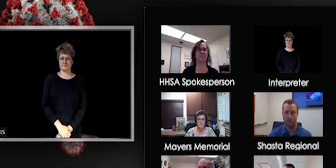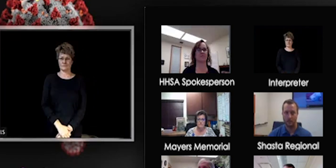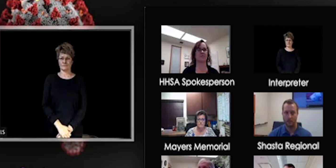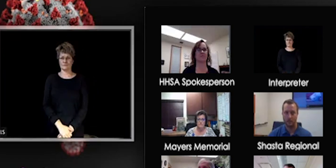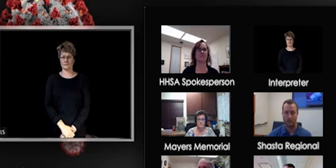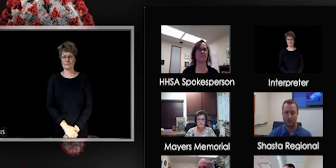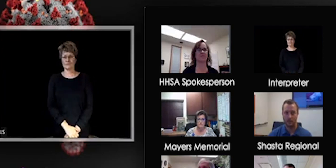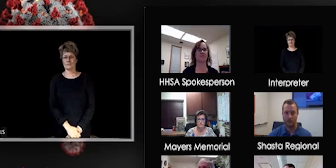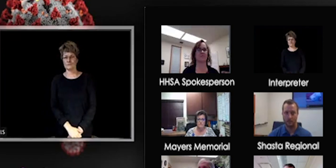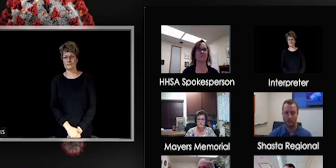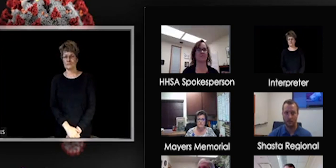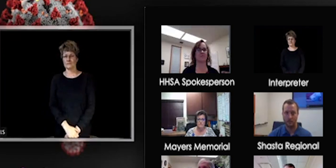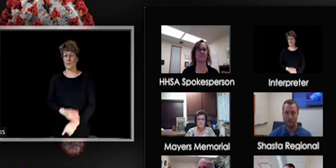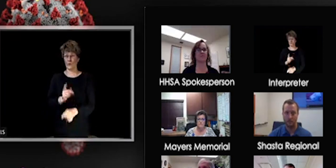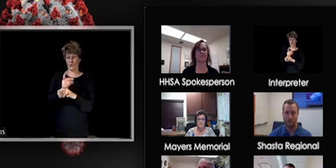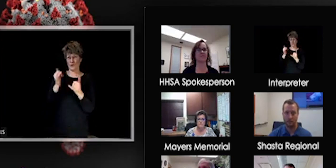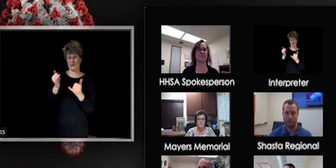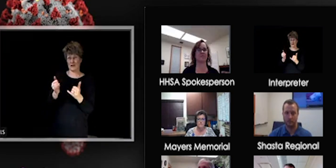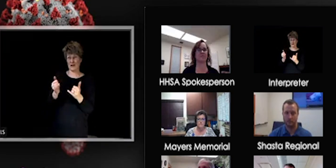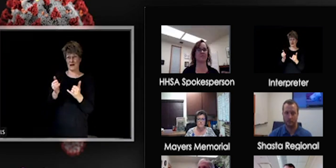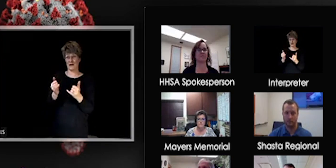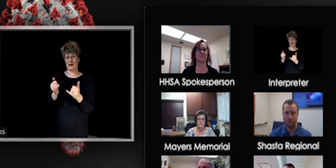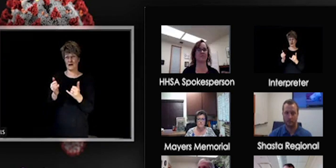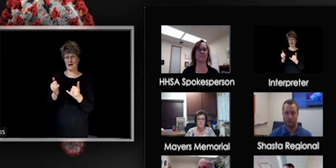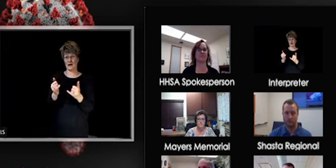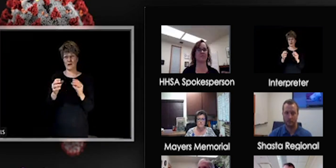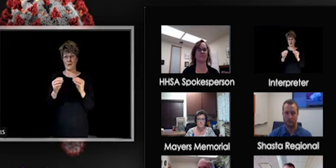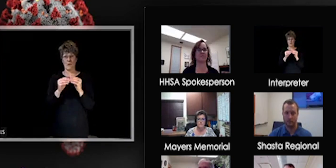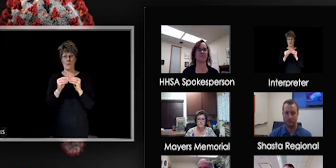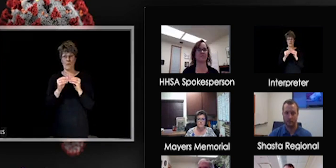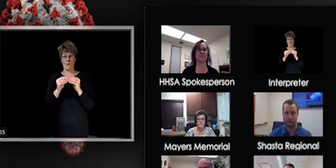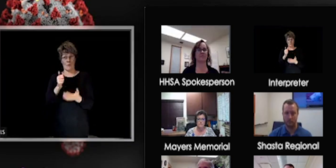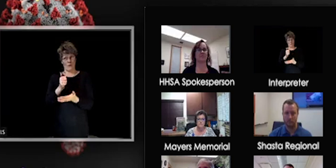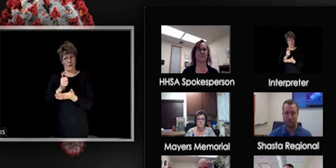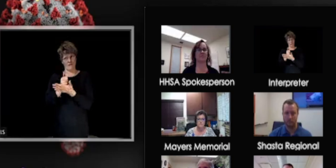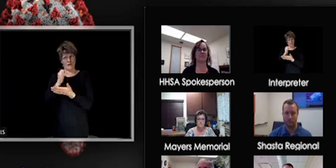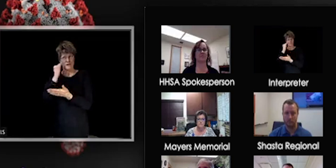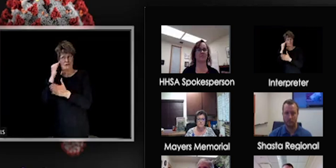it’s probably more helpful if it’s negative, but if it’s positive we want to know, “Well